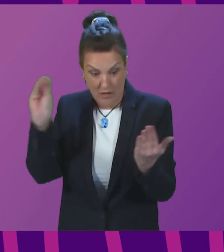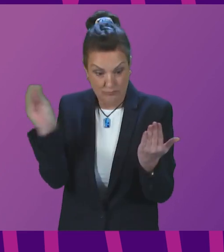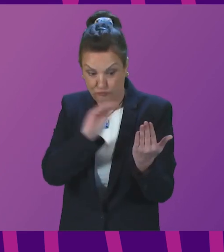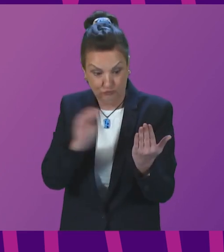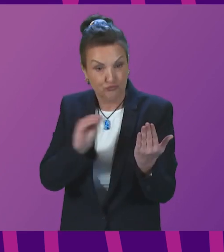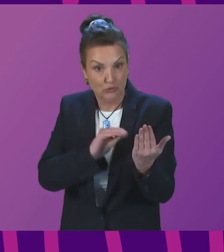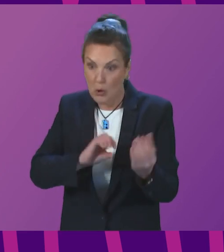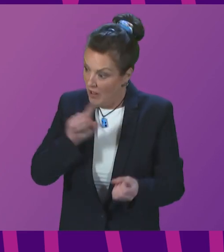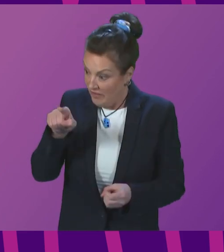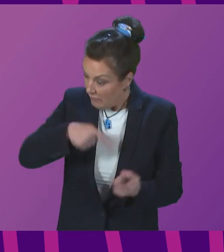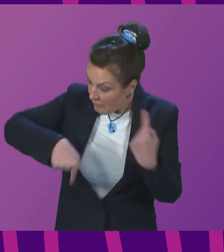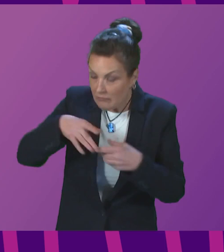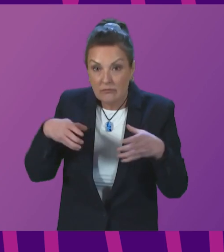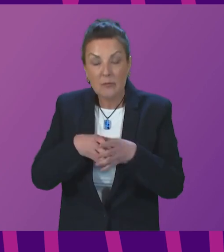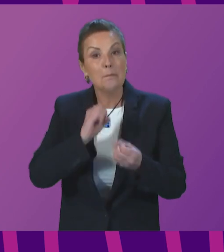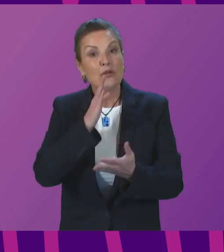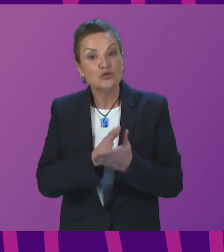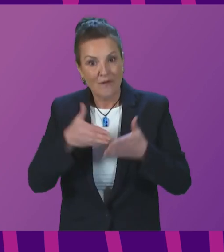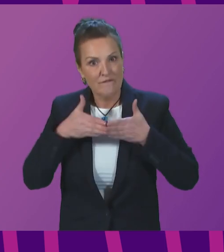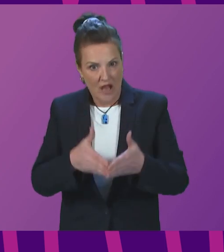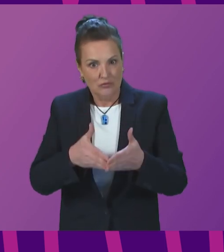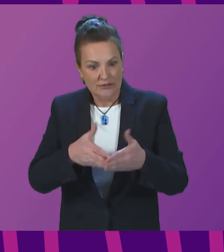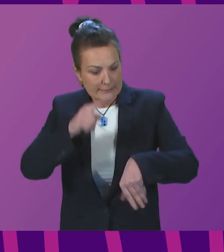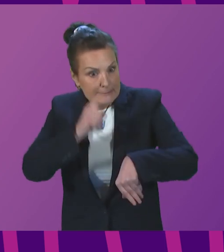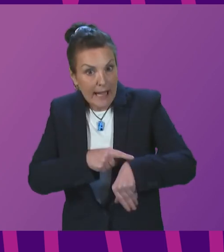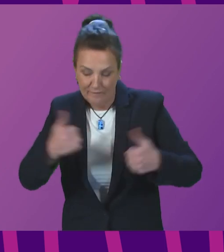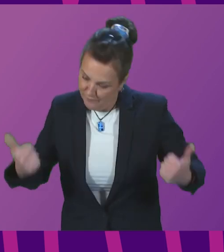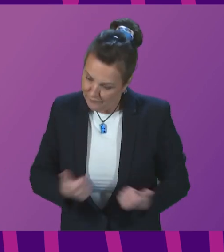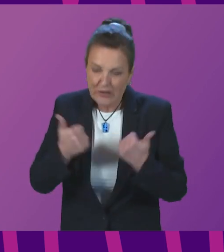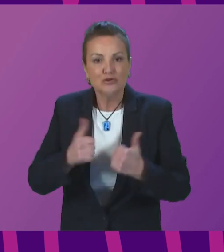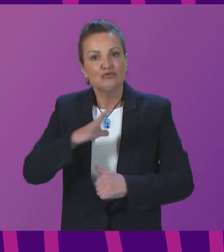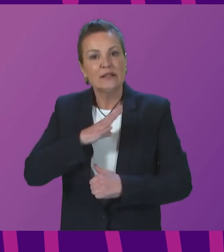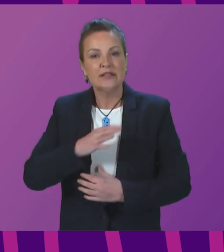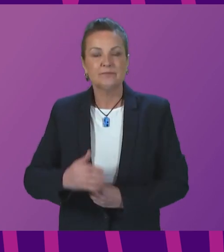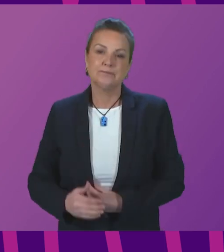that the ferries are delivered.